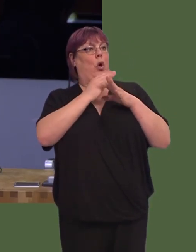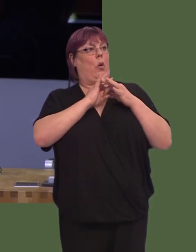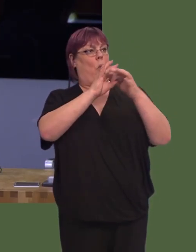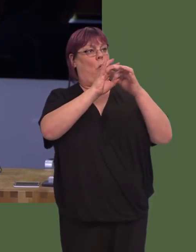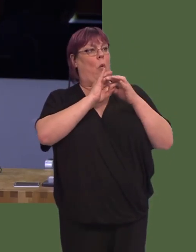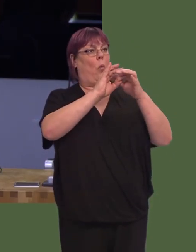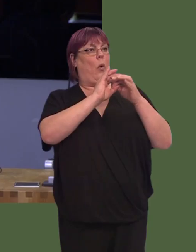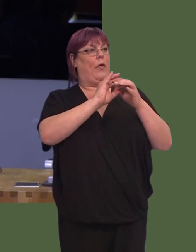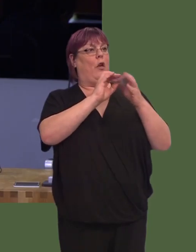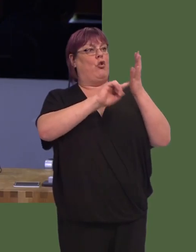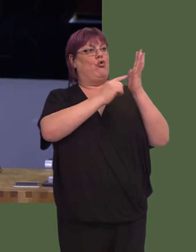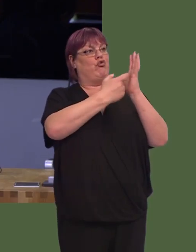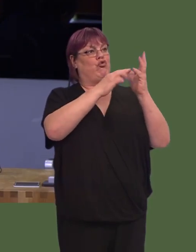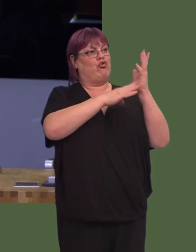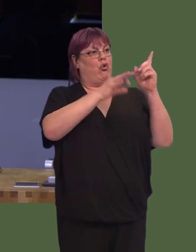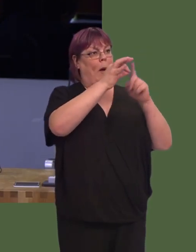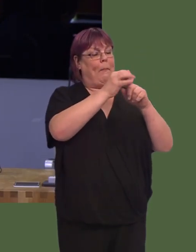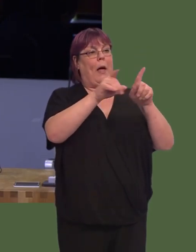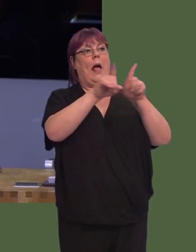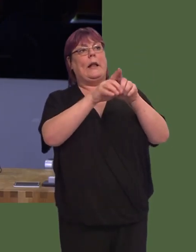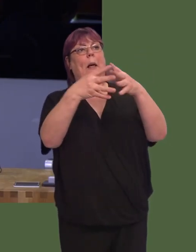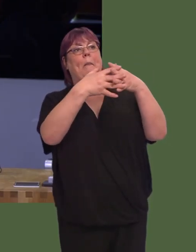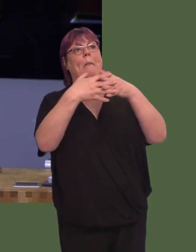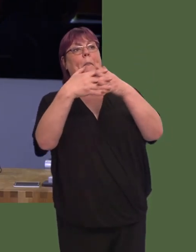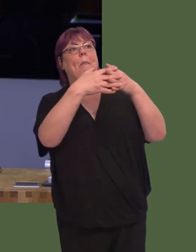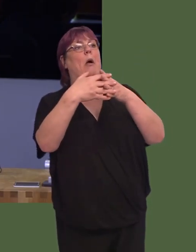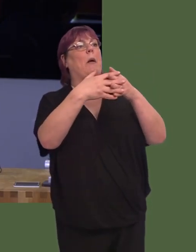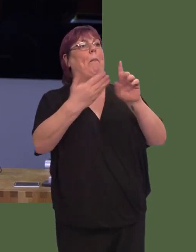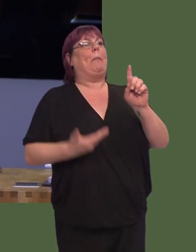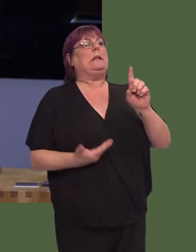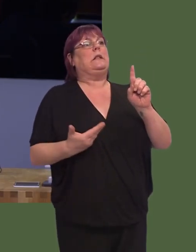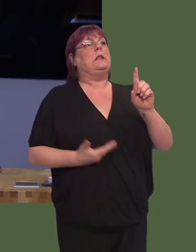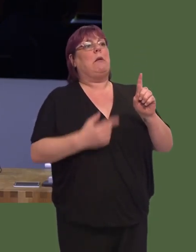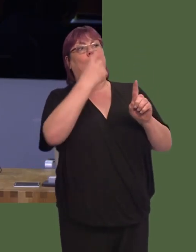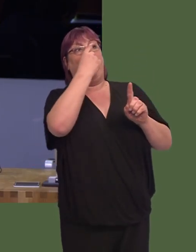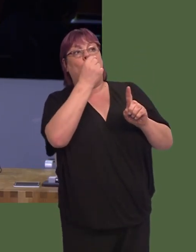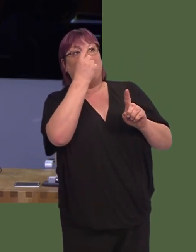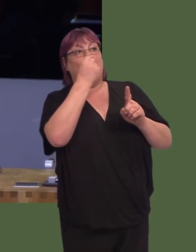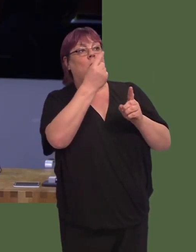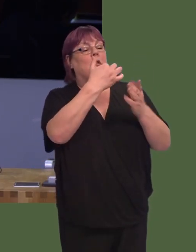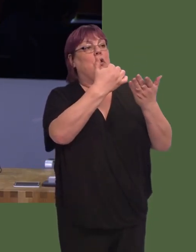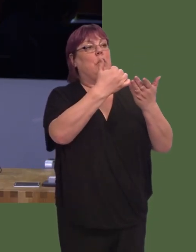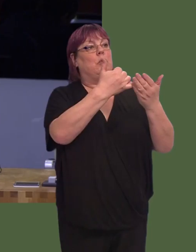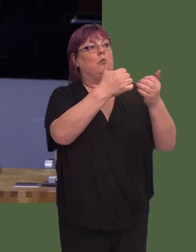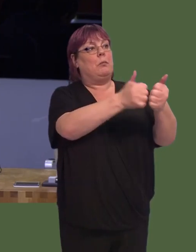from the United States in the possibilities and potential of our country here, then it